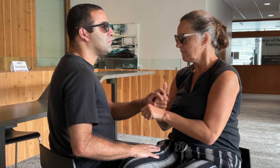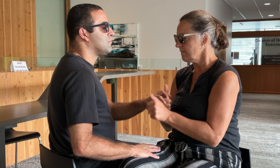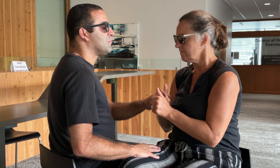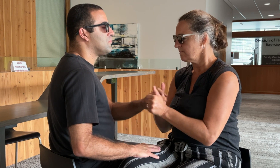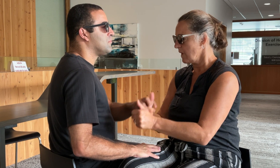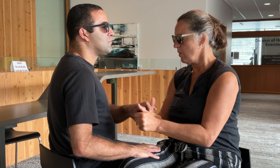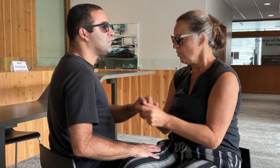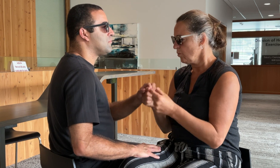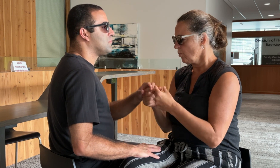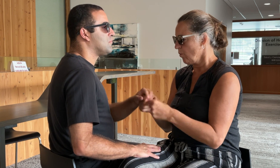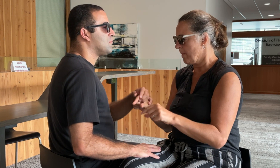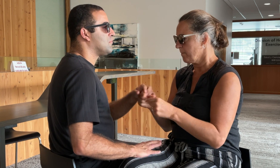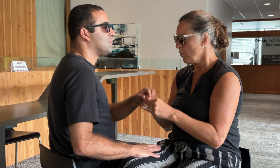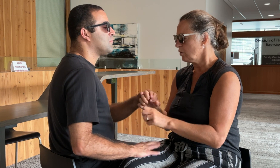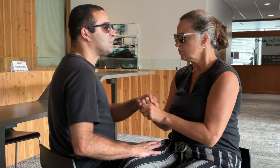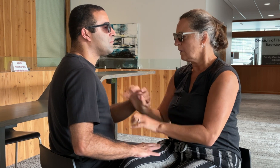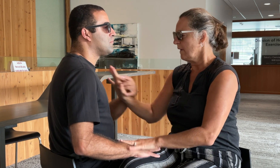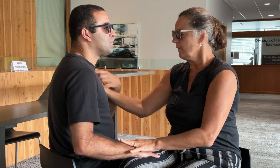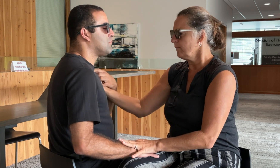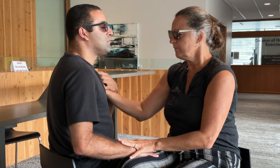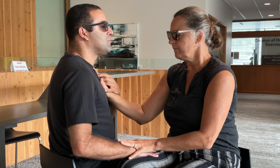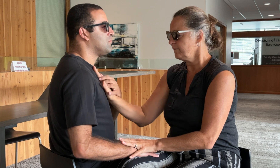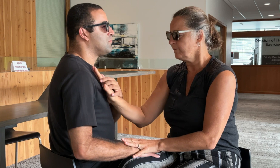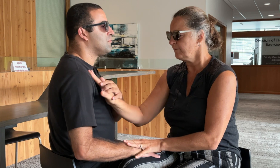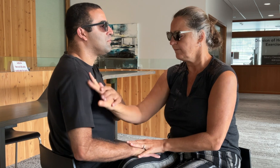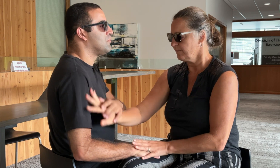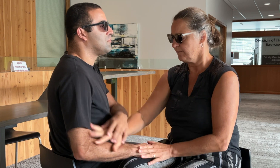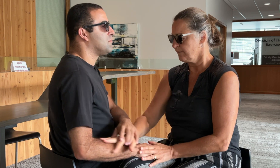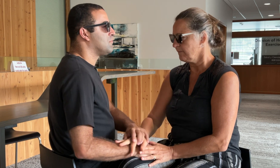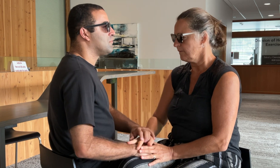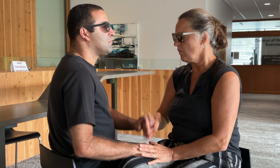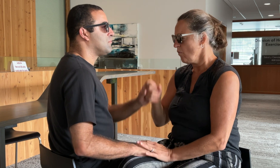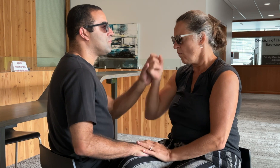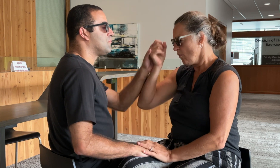To grammatically use tactile imagery, one must begin with using multiple locations